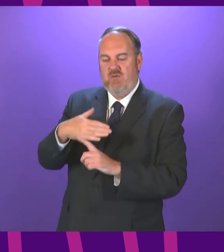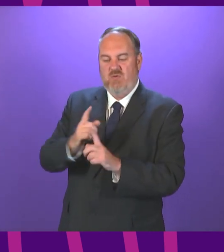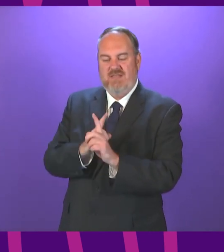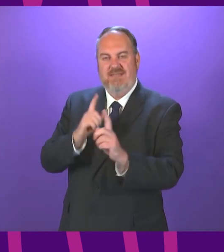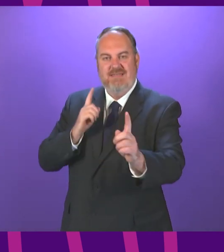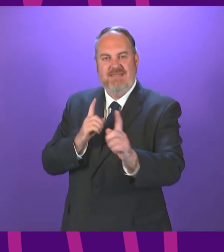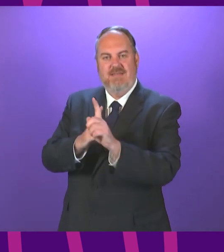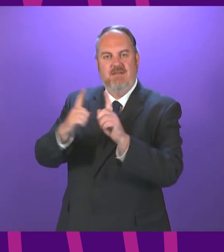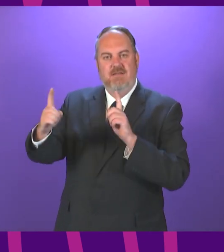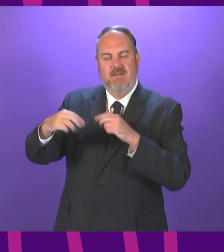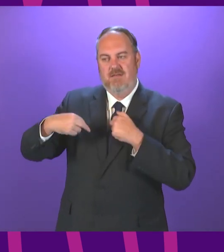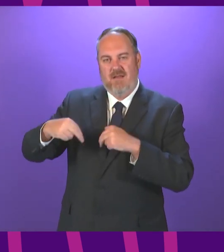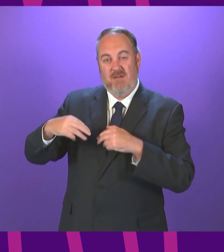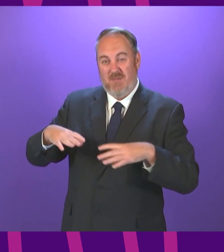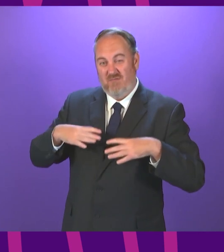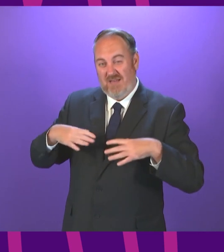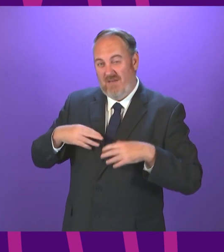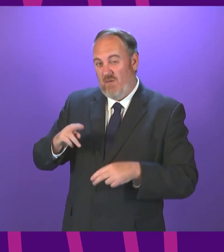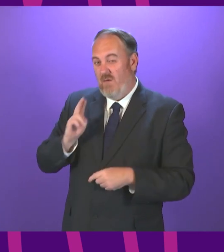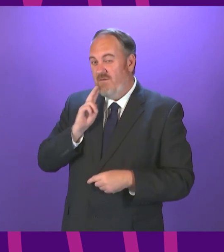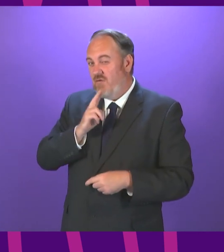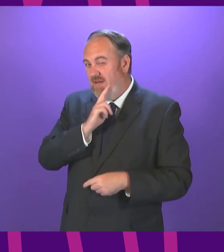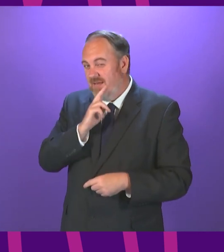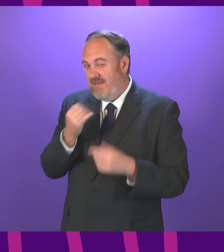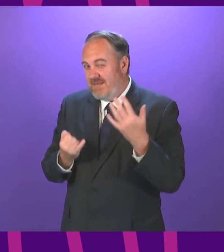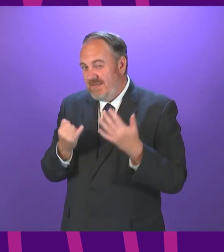possible from Friday 16 July? If not, will she consider providing a better